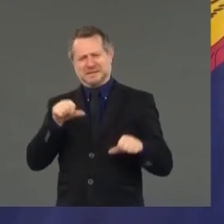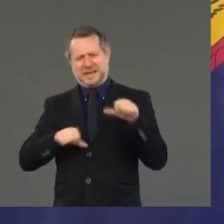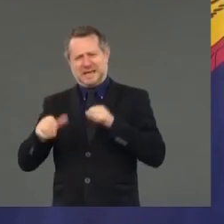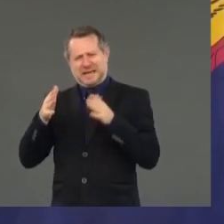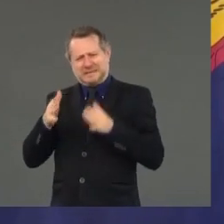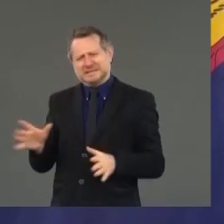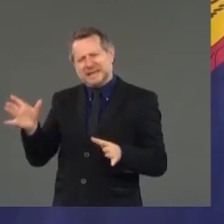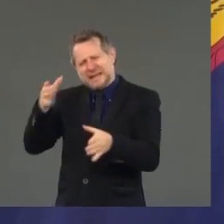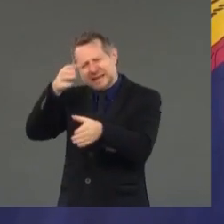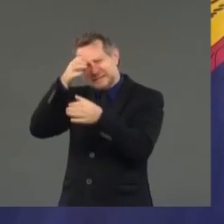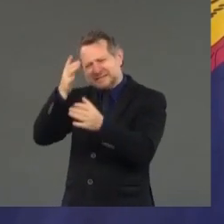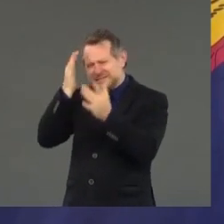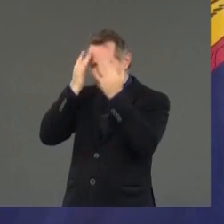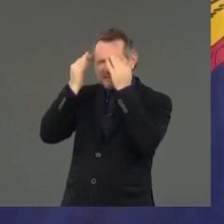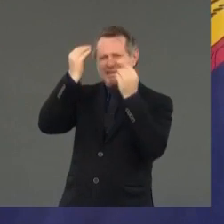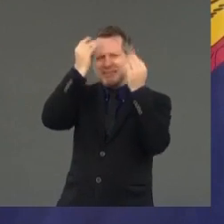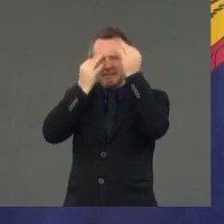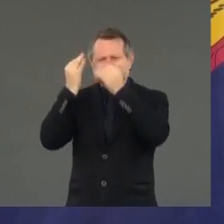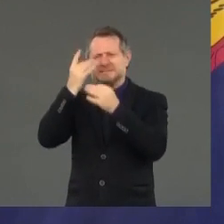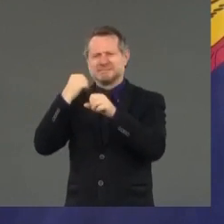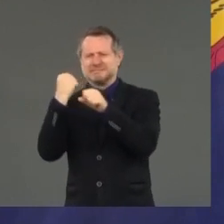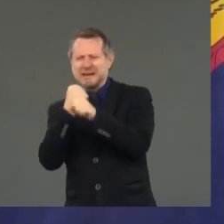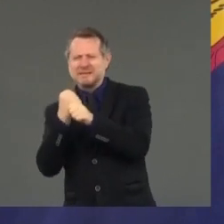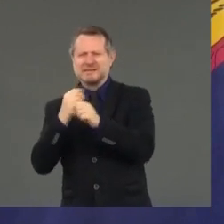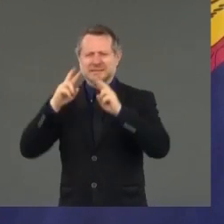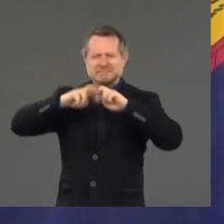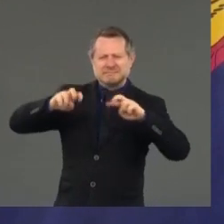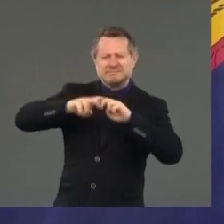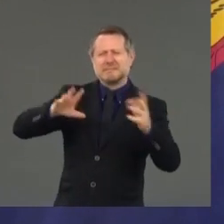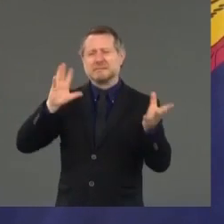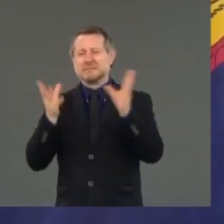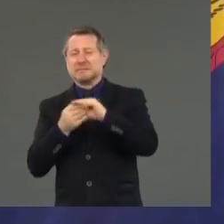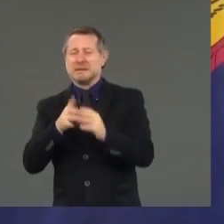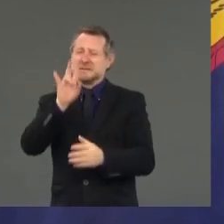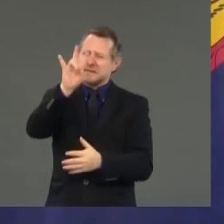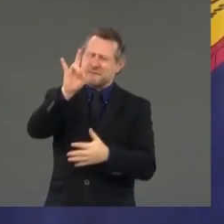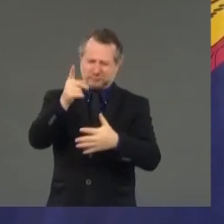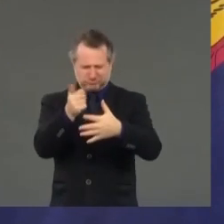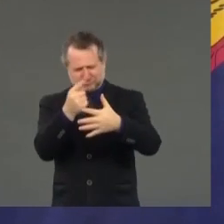WE HAVE THE BEST SCIENTIFIC